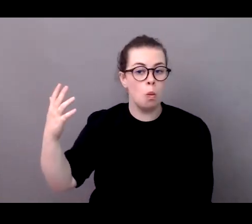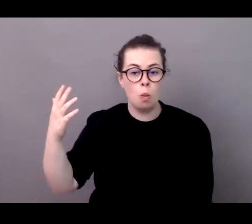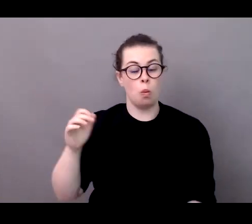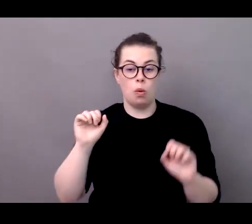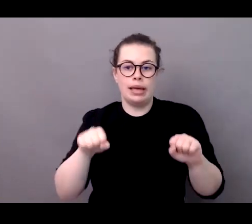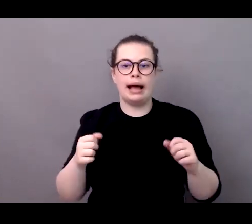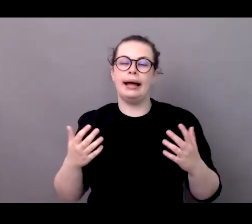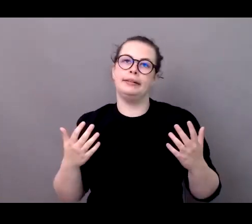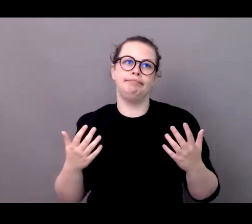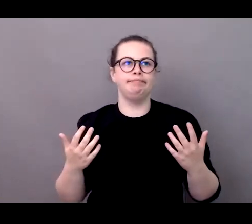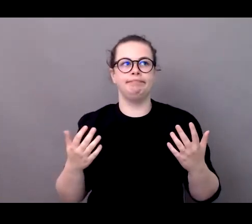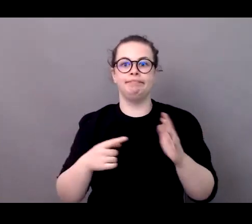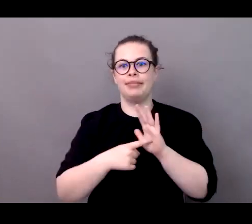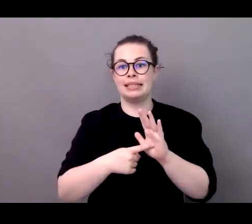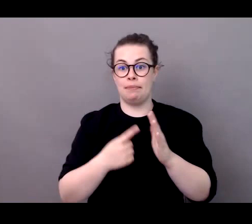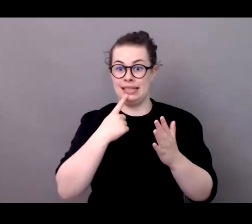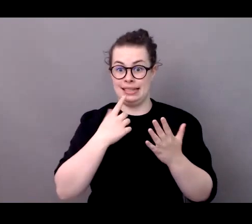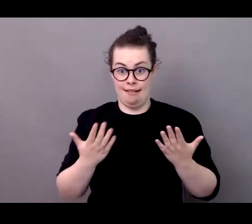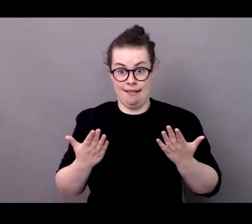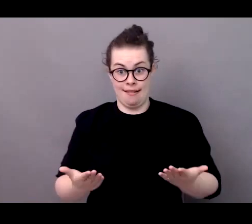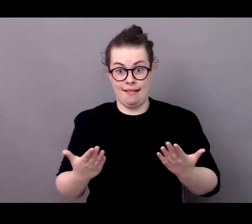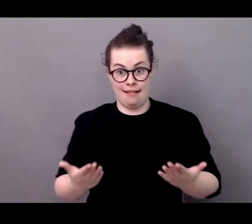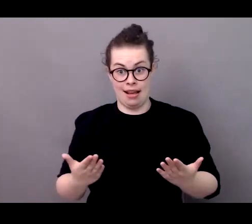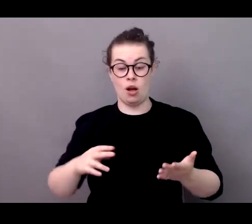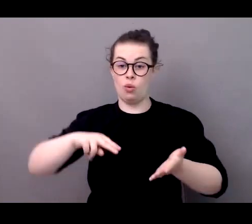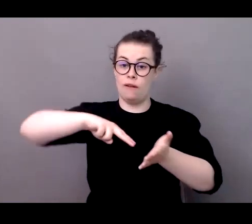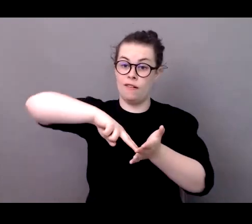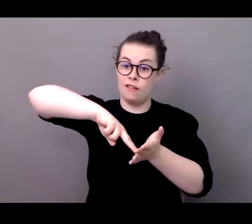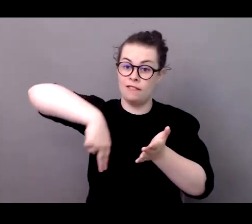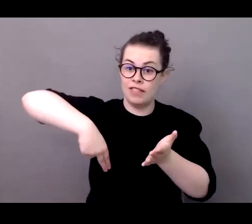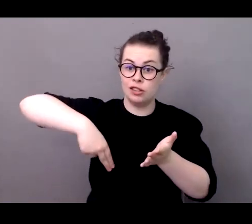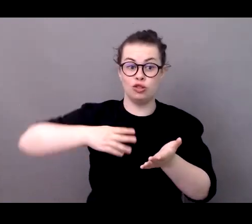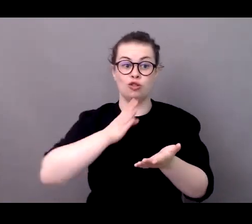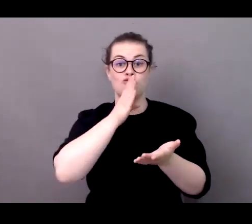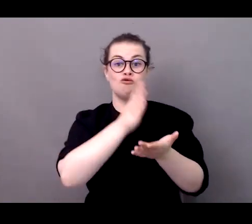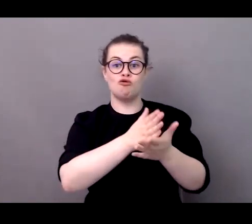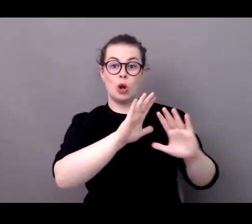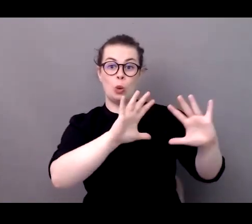given how the convention is being applied in practice, it is a living document, and it changes,